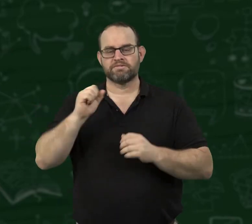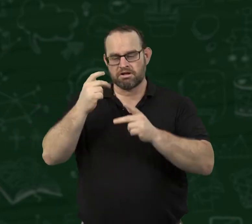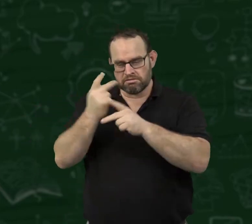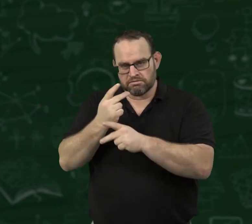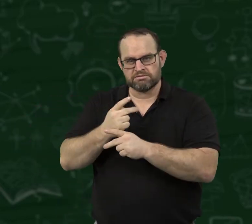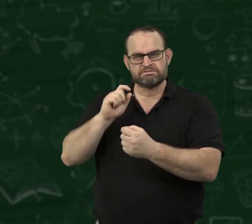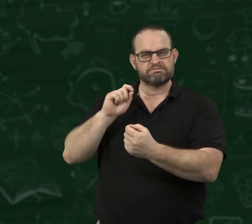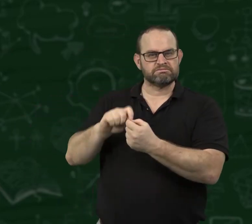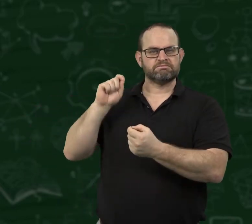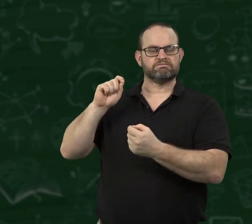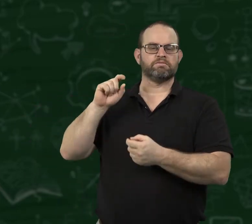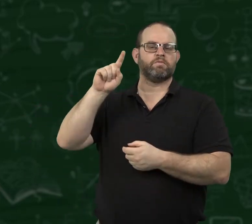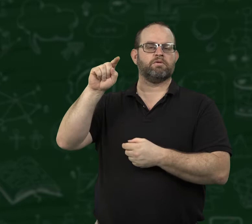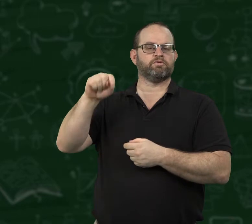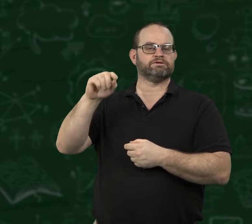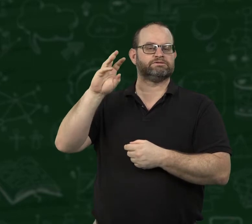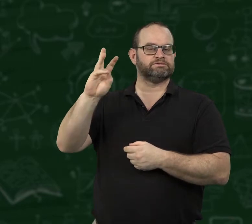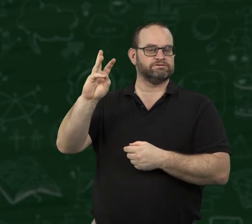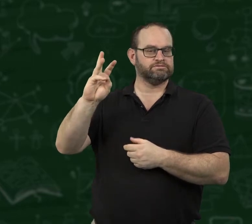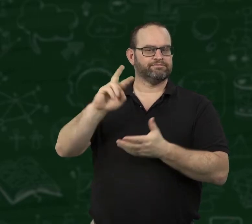16/10 = 1.6